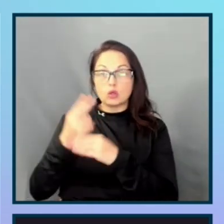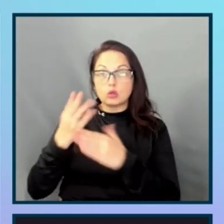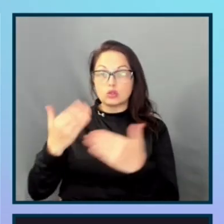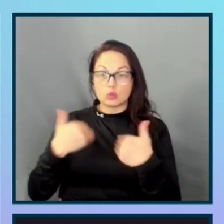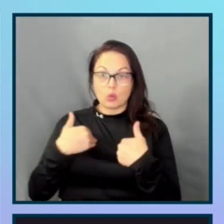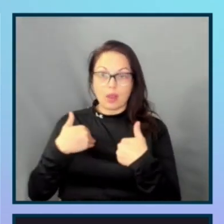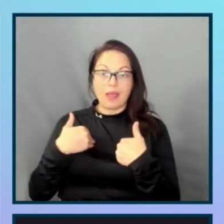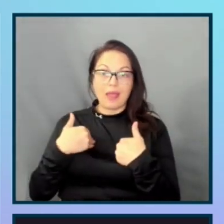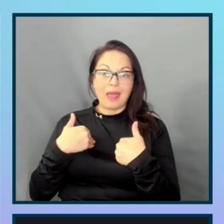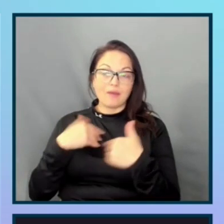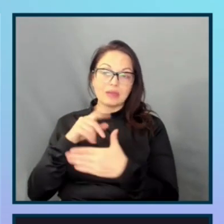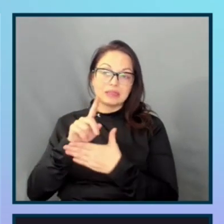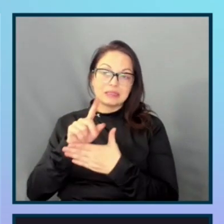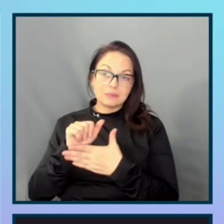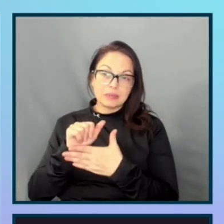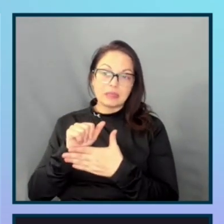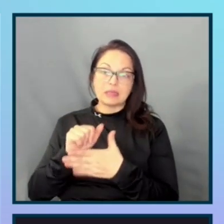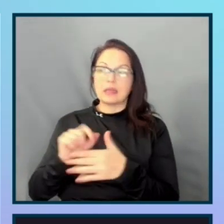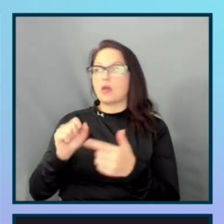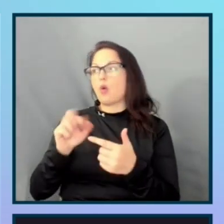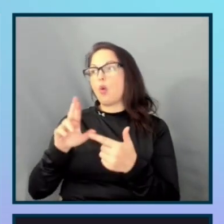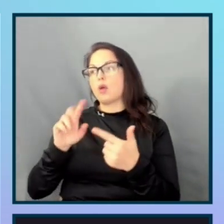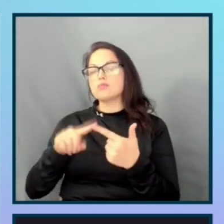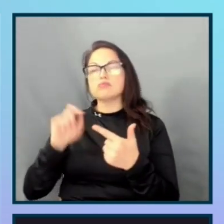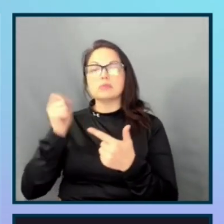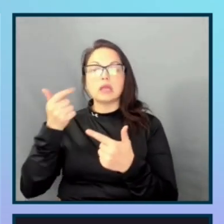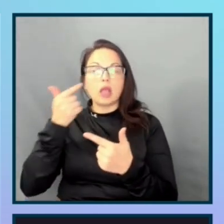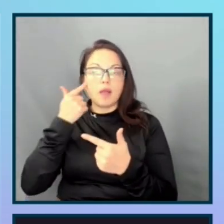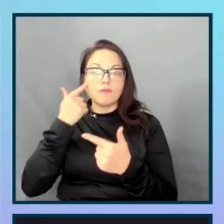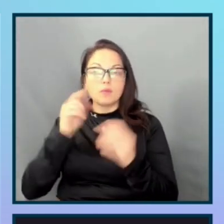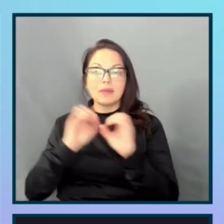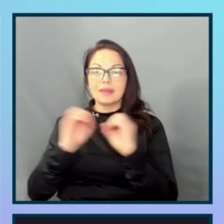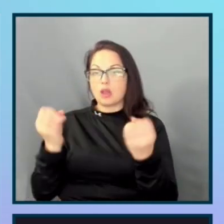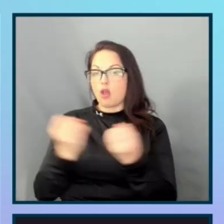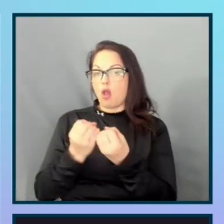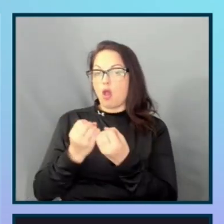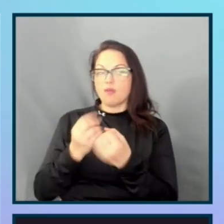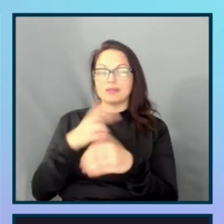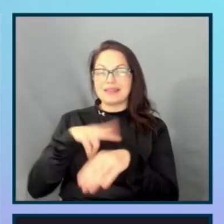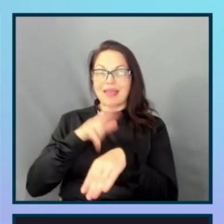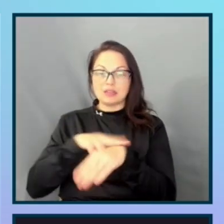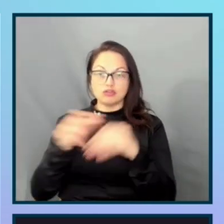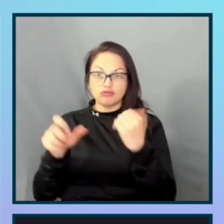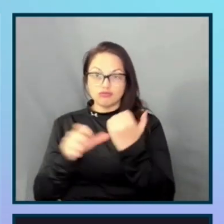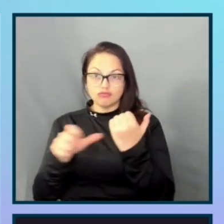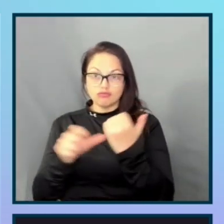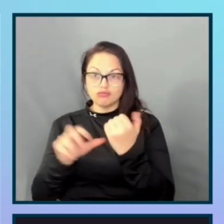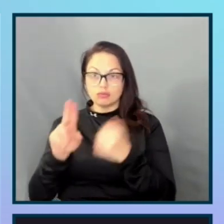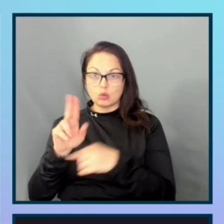The ONS, or government Office for National Statistics in the UK, produces reports regularly.